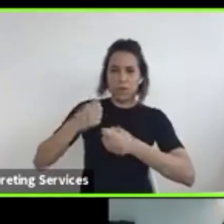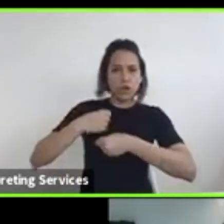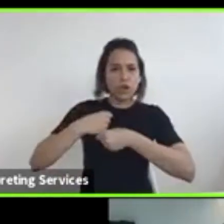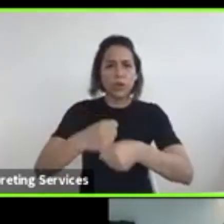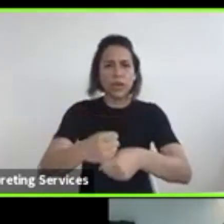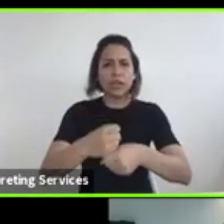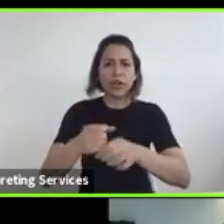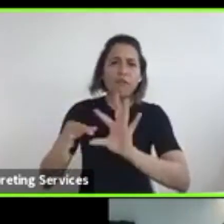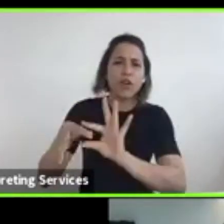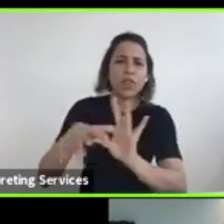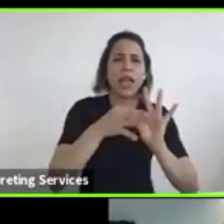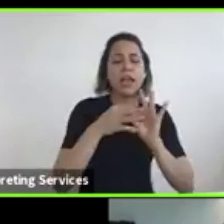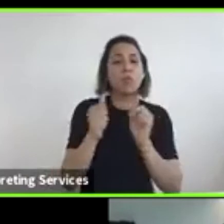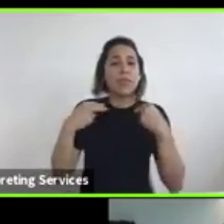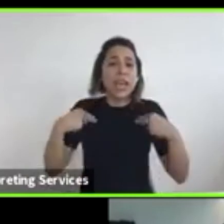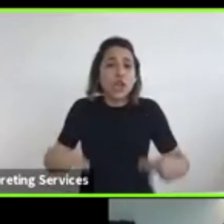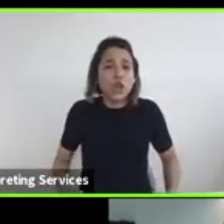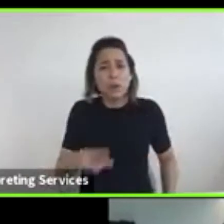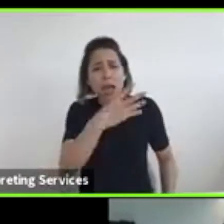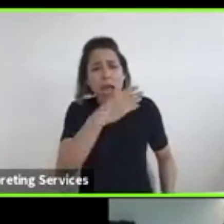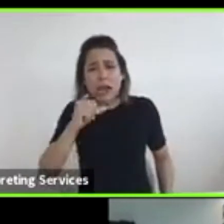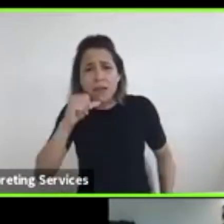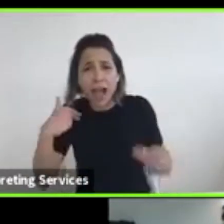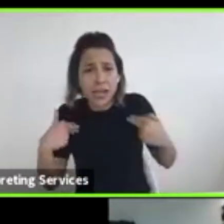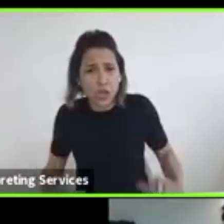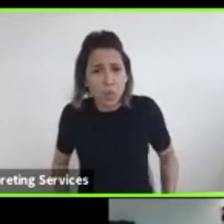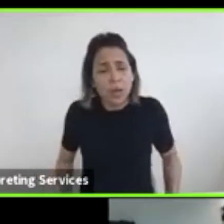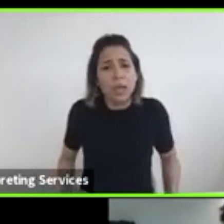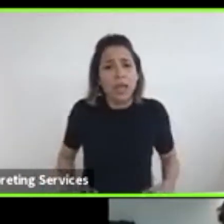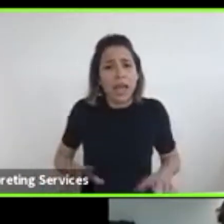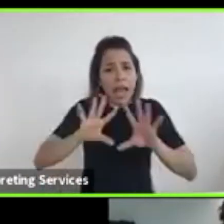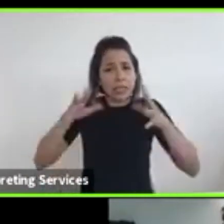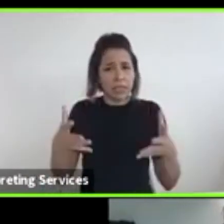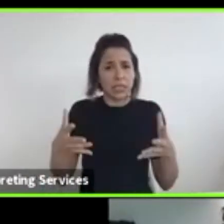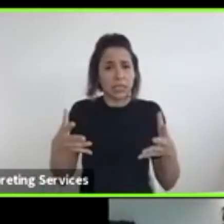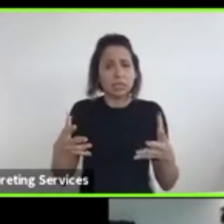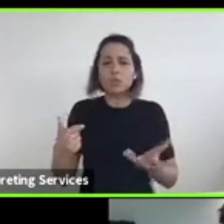AND NONHUMAN ENTITIES, SO I CAN'T UNDERSCORE THAT ENOUGH